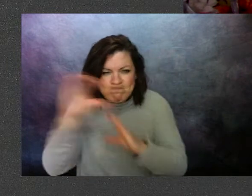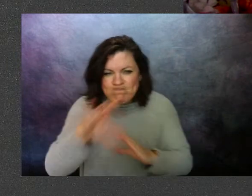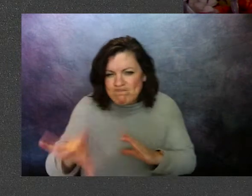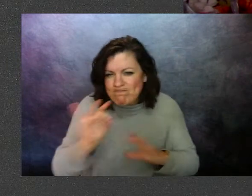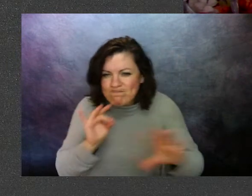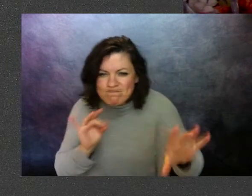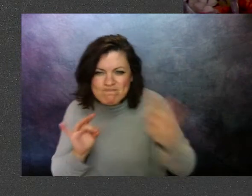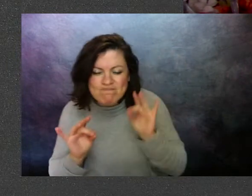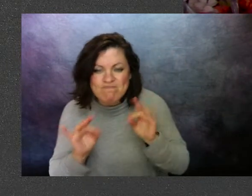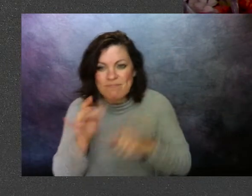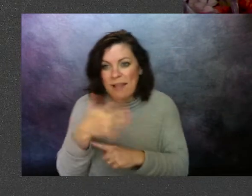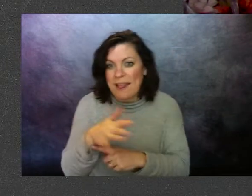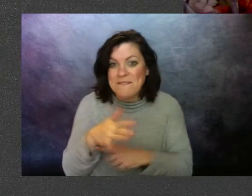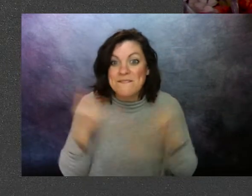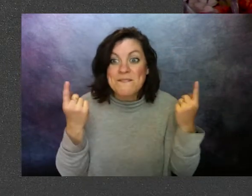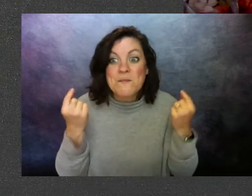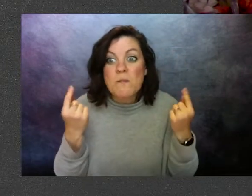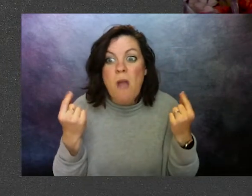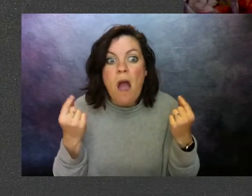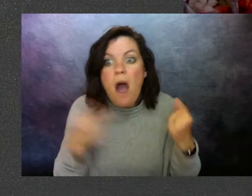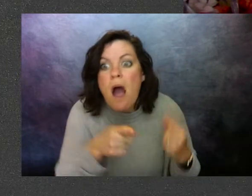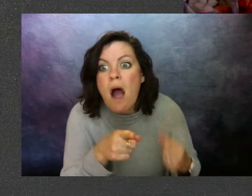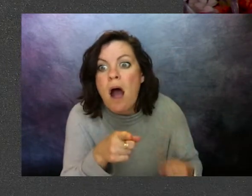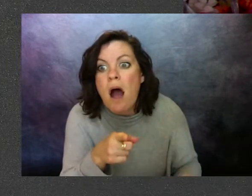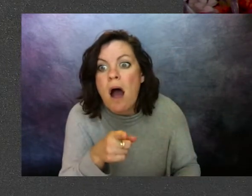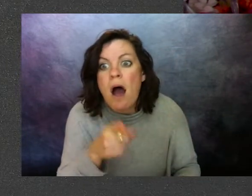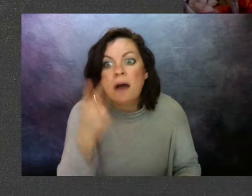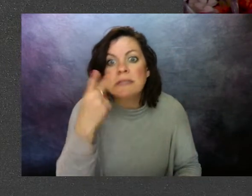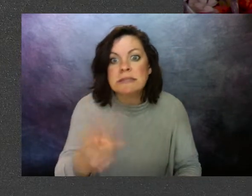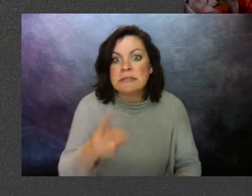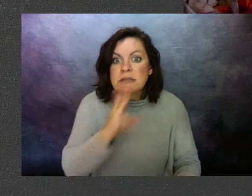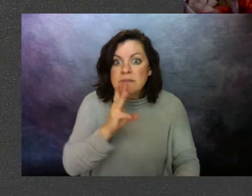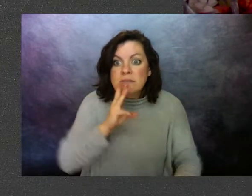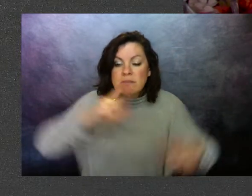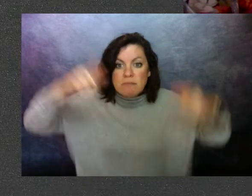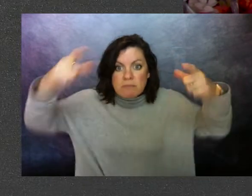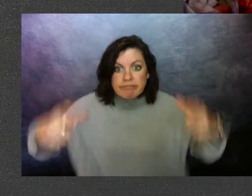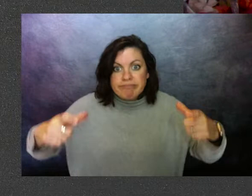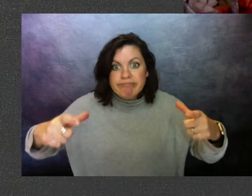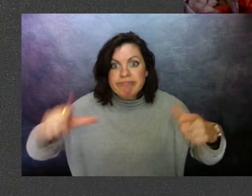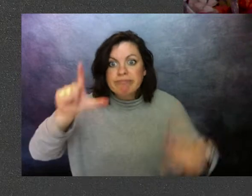Hmm, I wonder what'll come next. We're coming to a lake, a cold, cold lake.